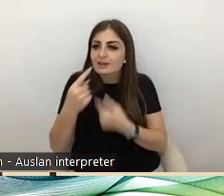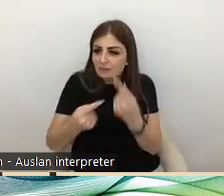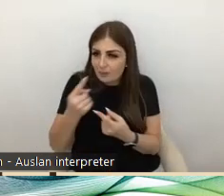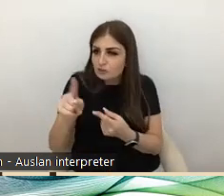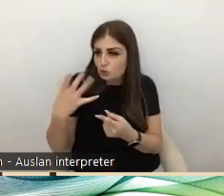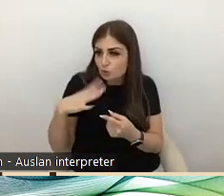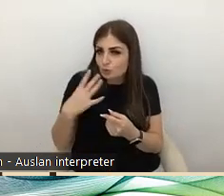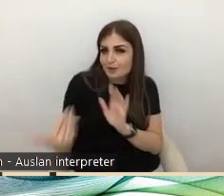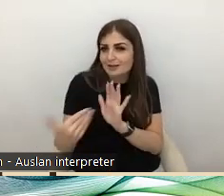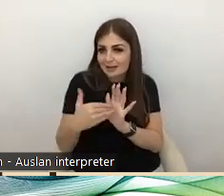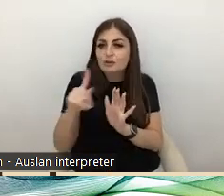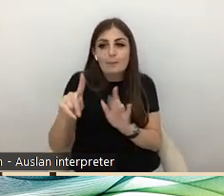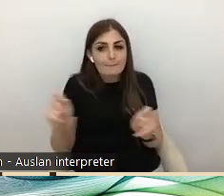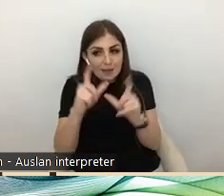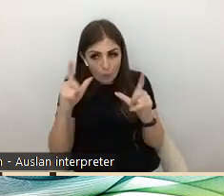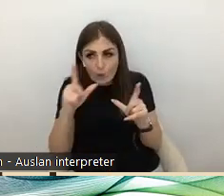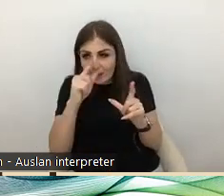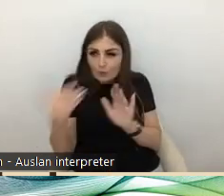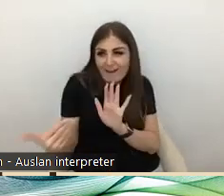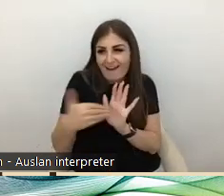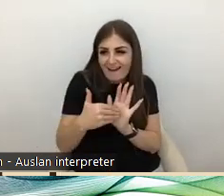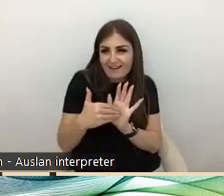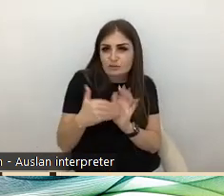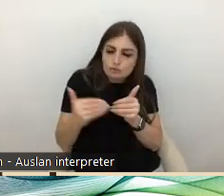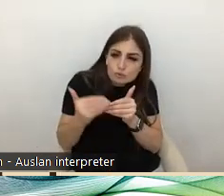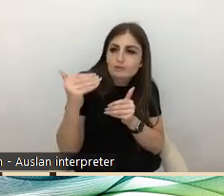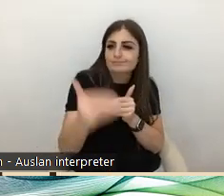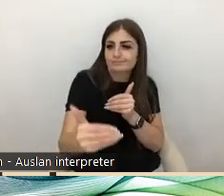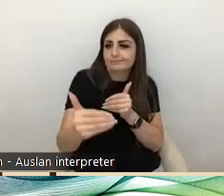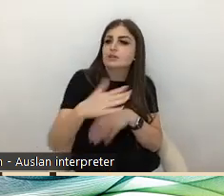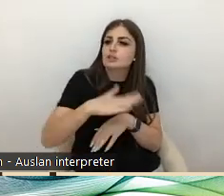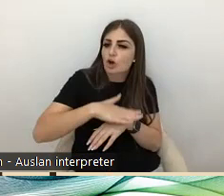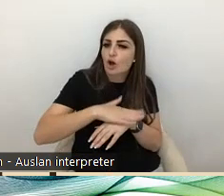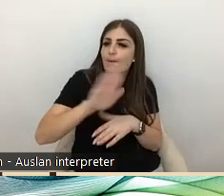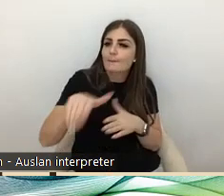It's important to be aware that that could add to the overall time it takes for the Independent